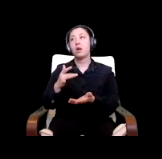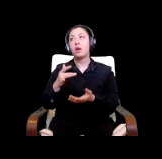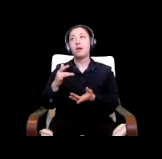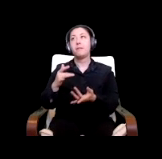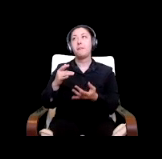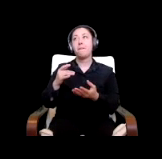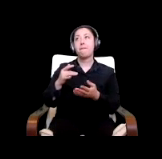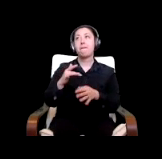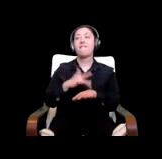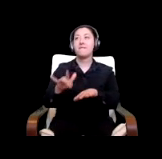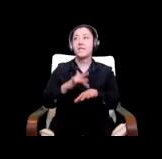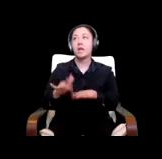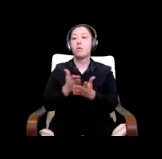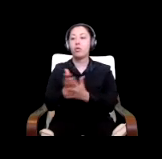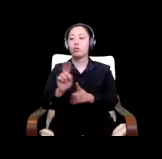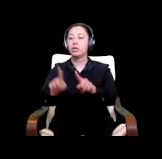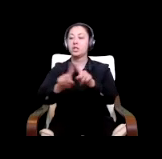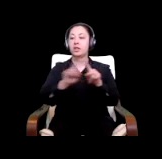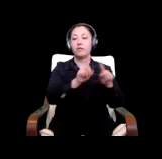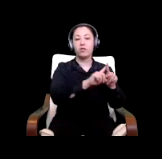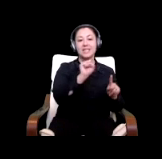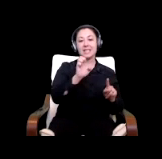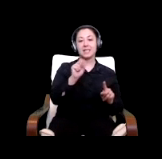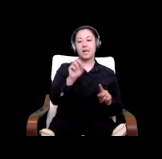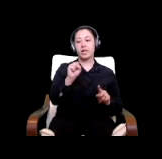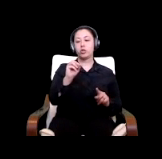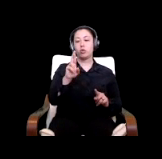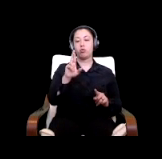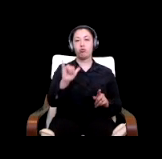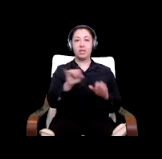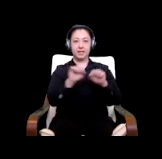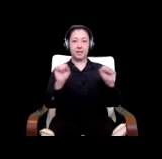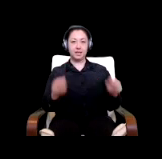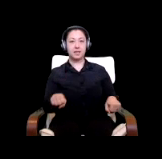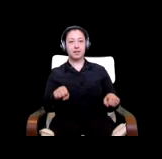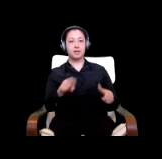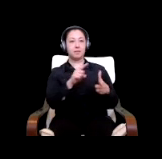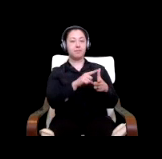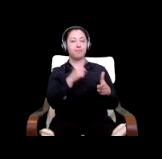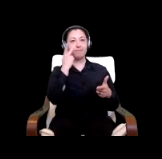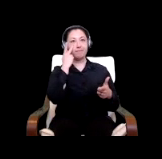You never really know which sensor system will be the most accessible to a student at one